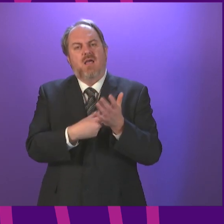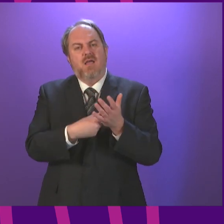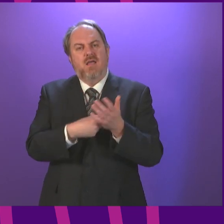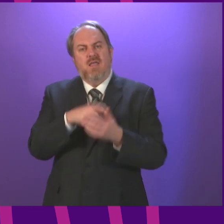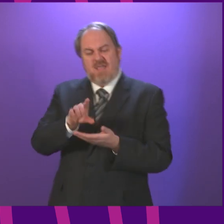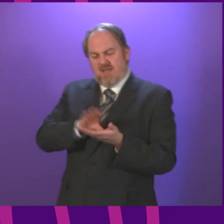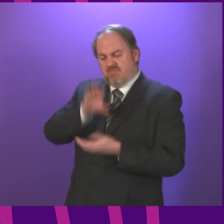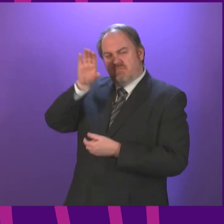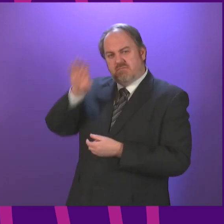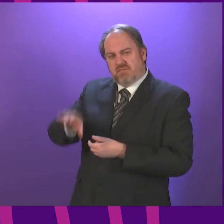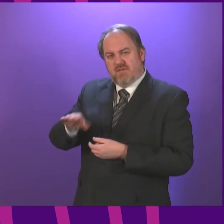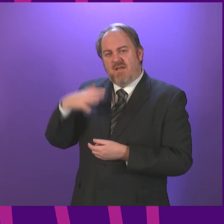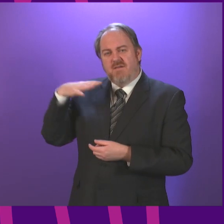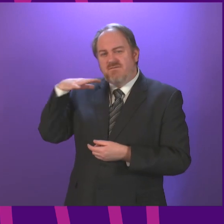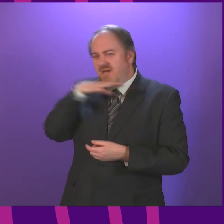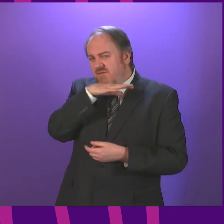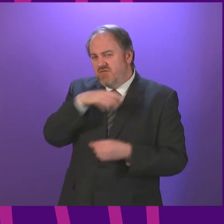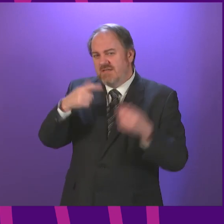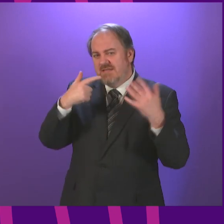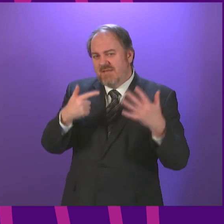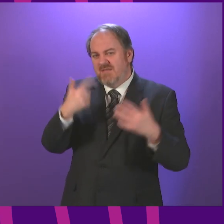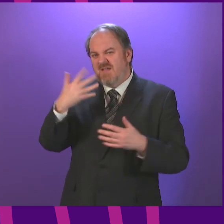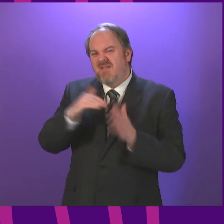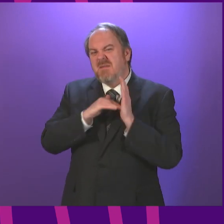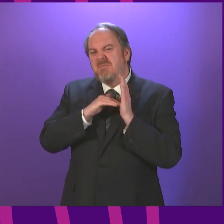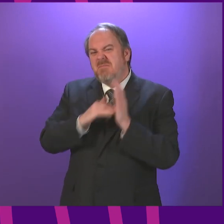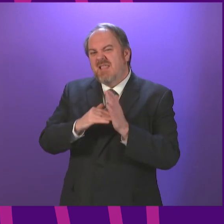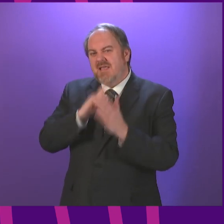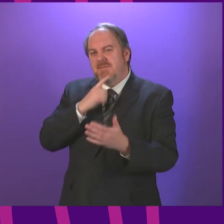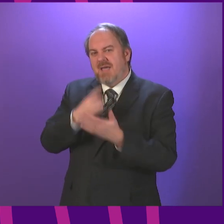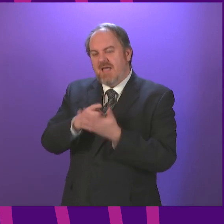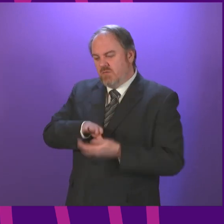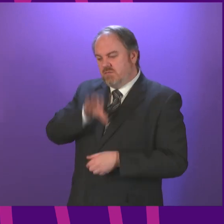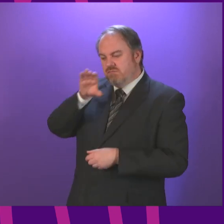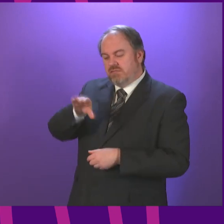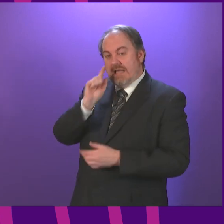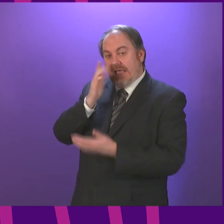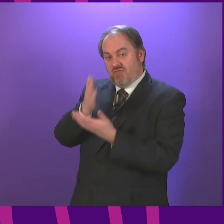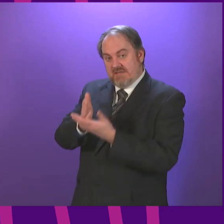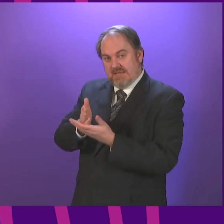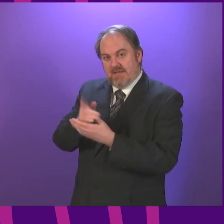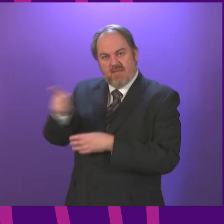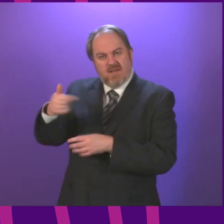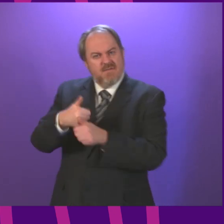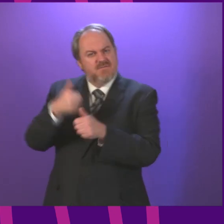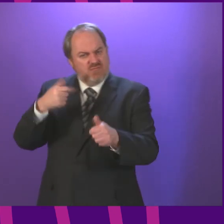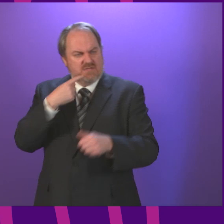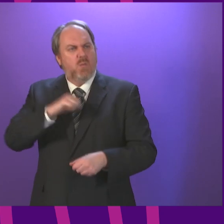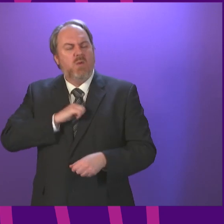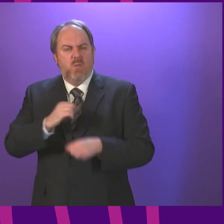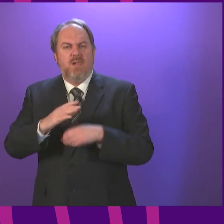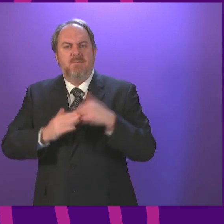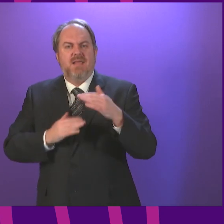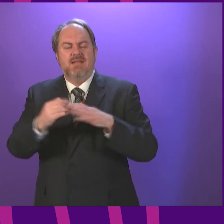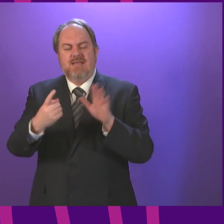that was worth £575 million. The company promised to build an aluminium wheel factory,